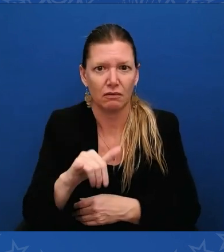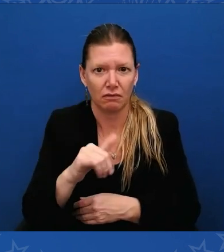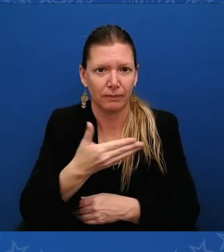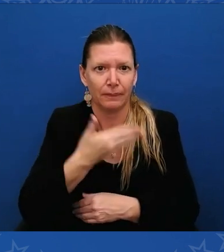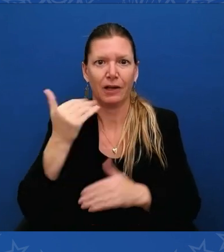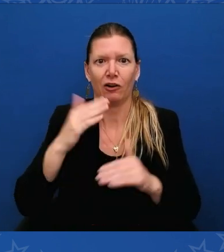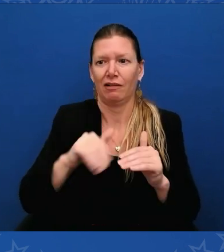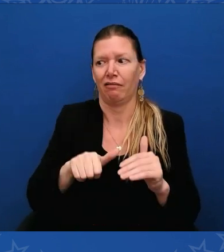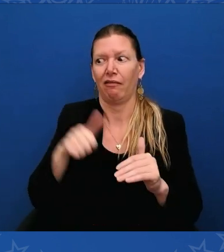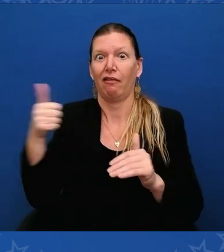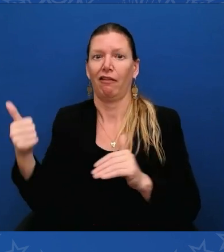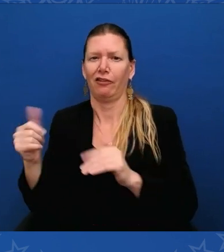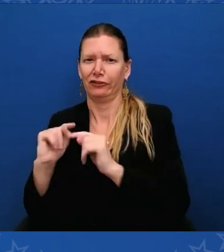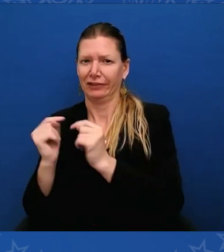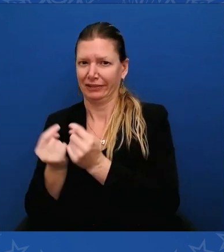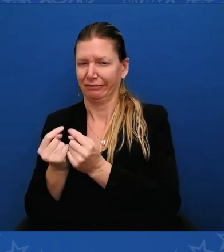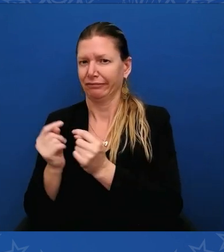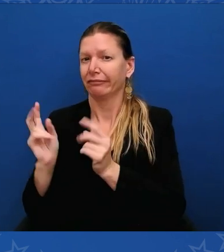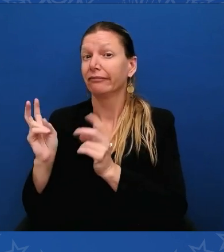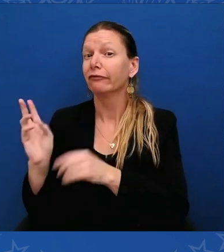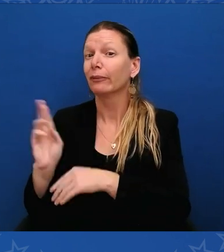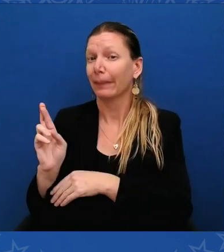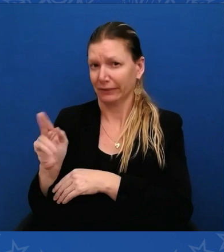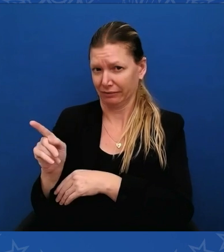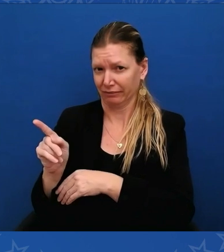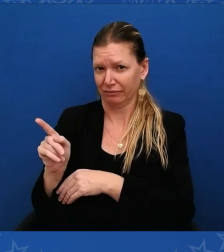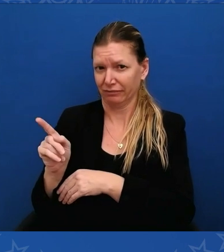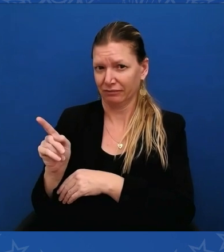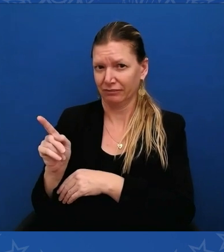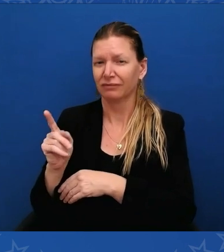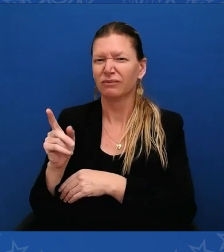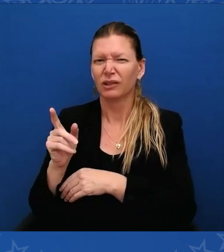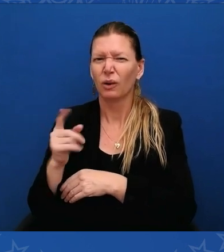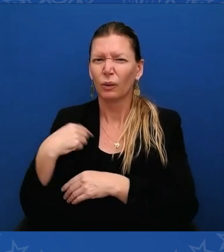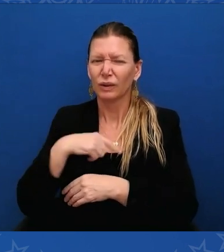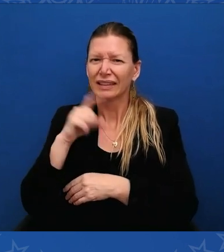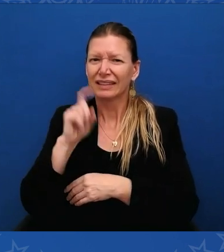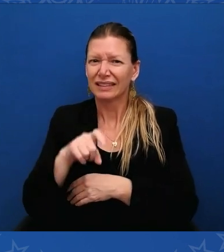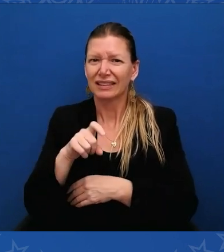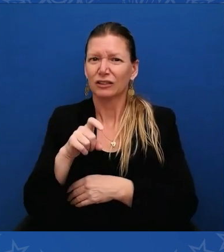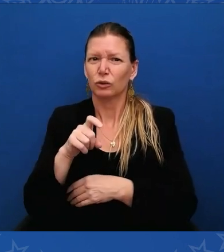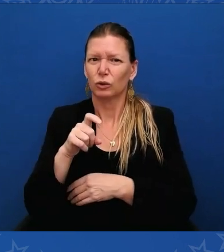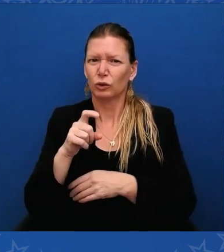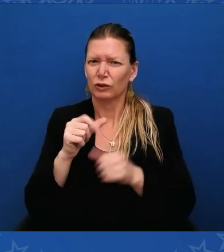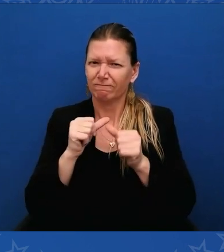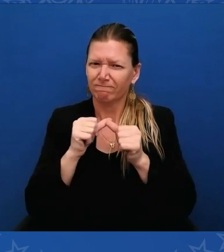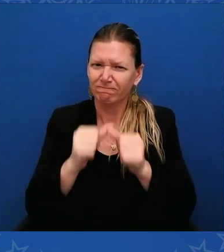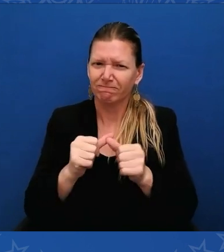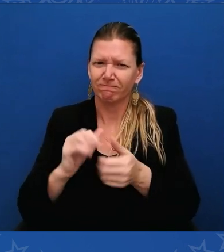I signed into executive order to allow the spouse of American citizens who've been here for 10 years or more